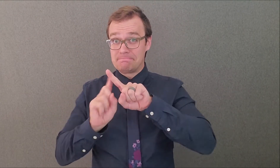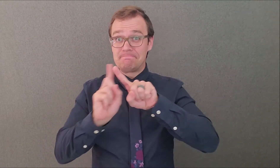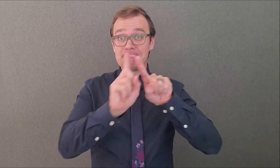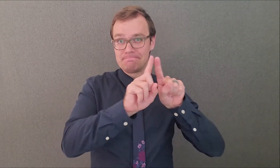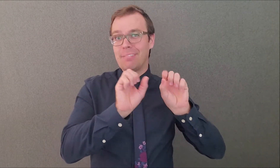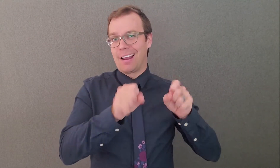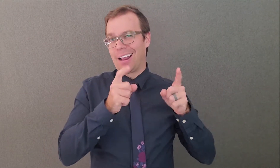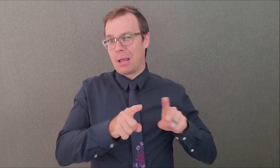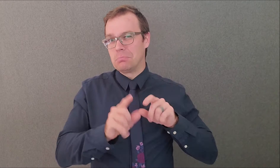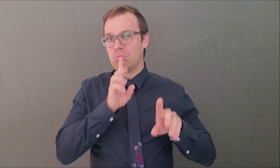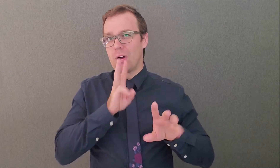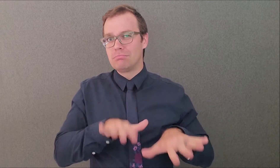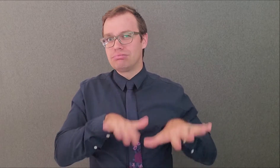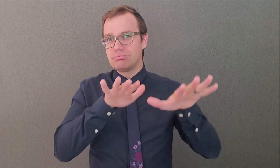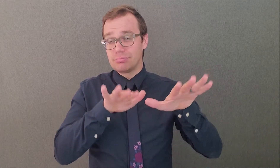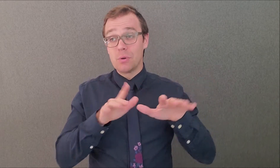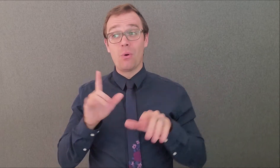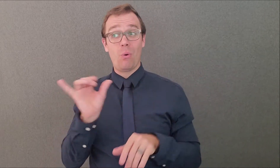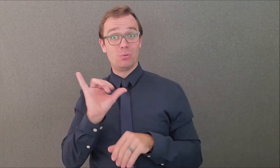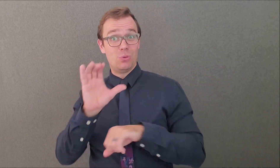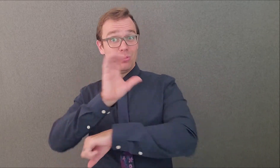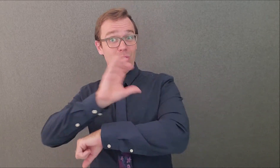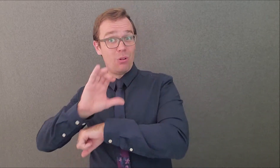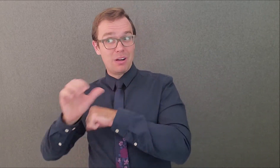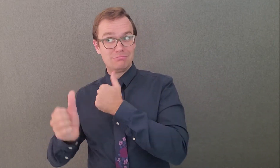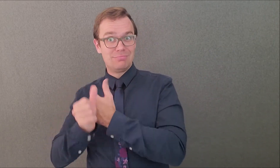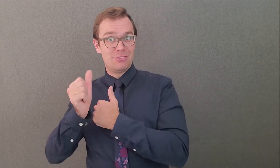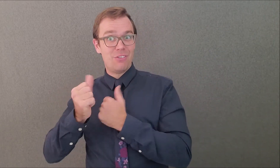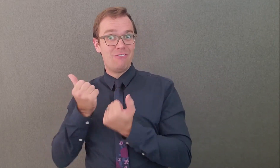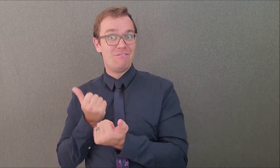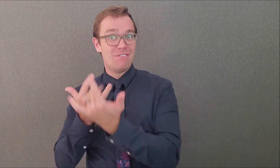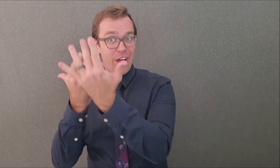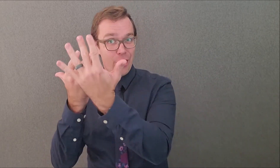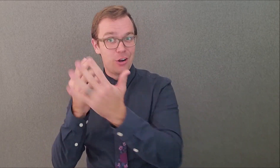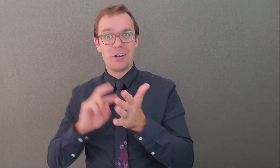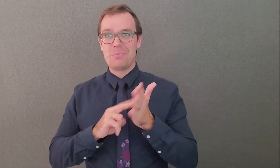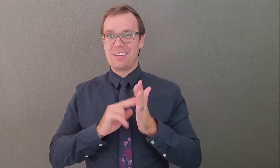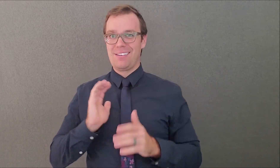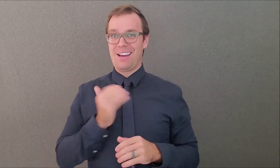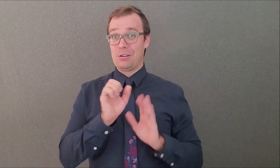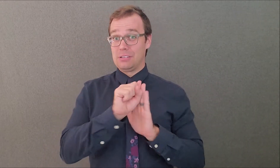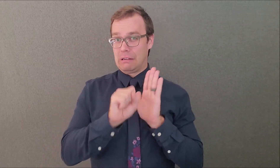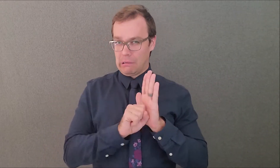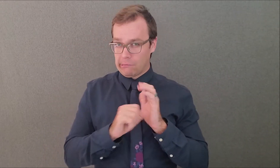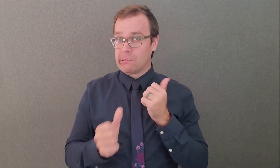Colorado is susceptible to wildfires, which also makes our state susceptible